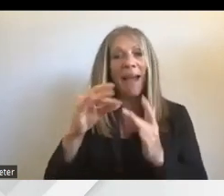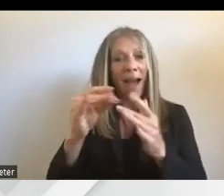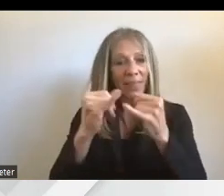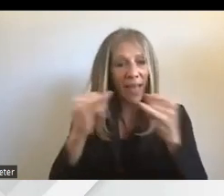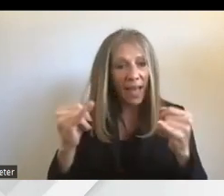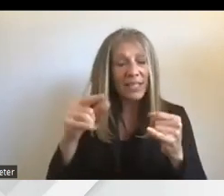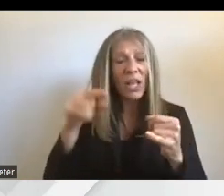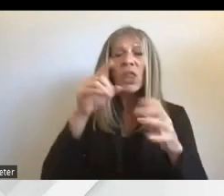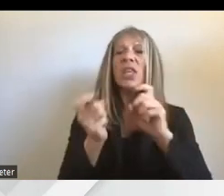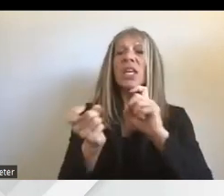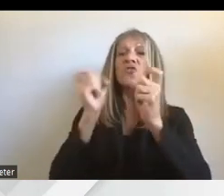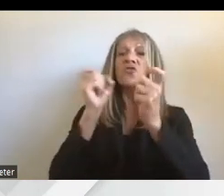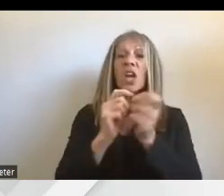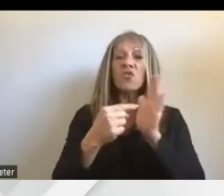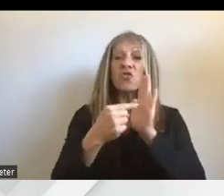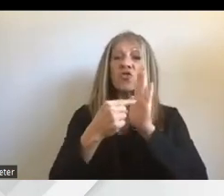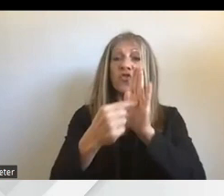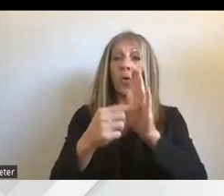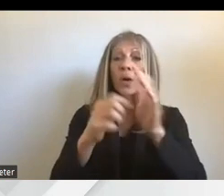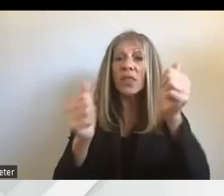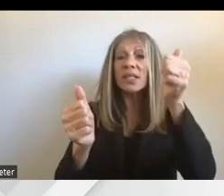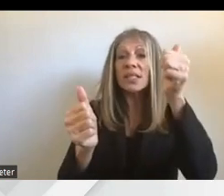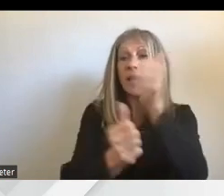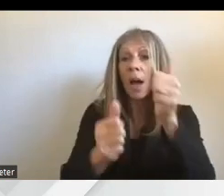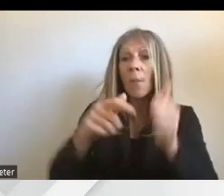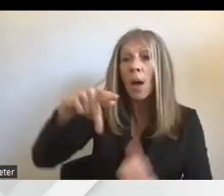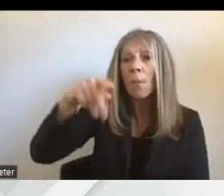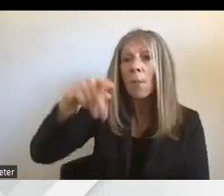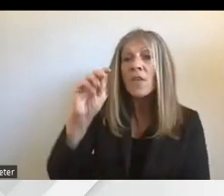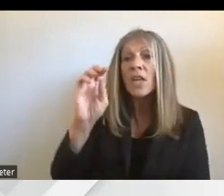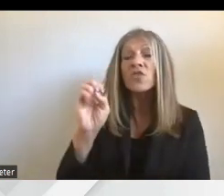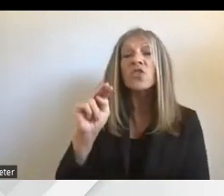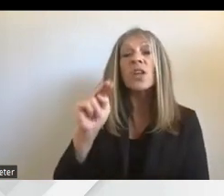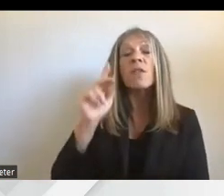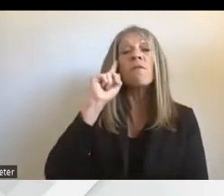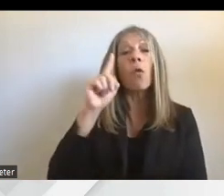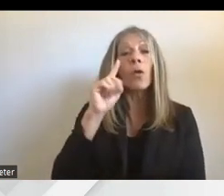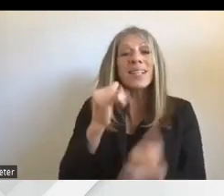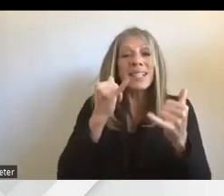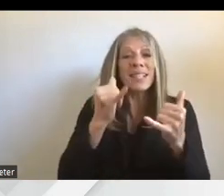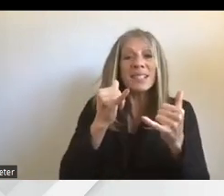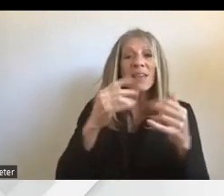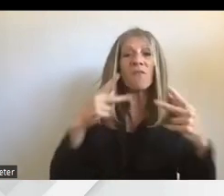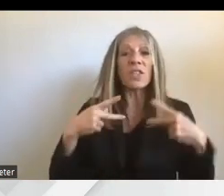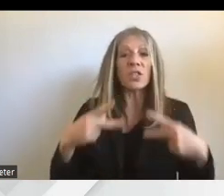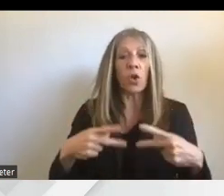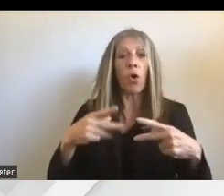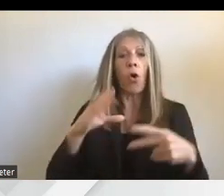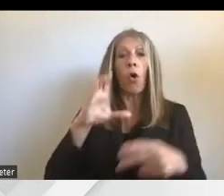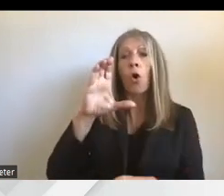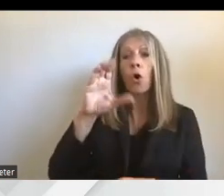This change is reflected in the subprovision for existing physical constraints. The Board